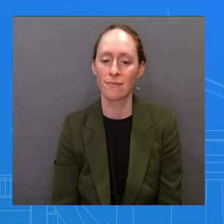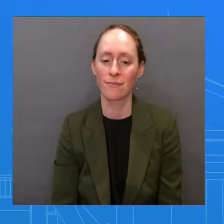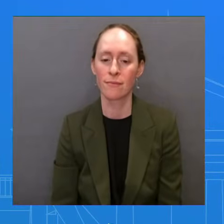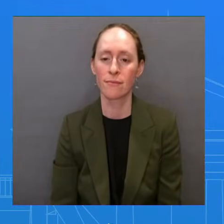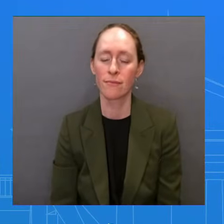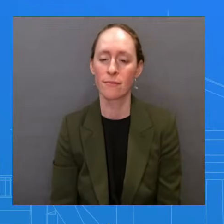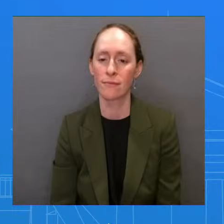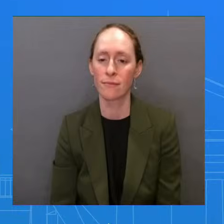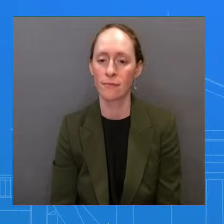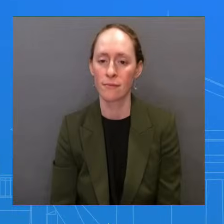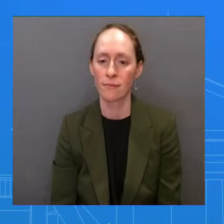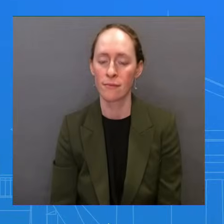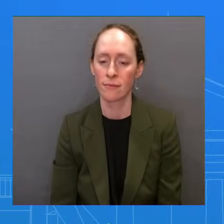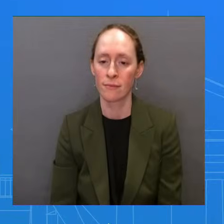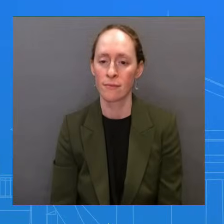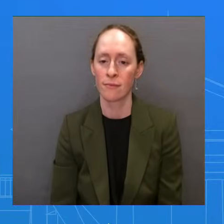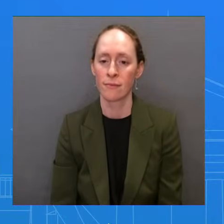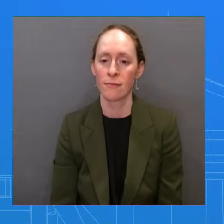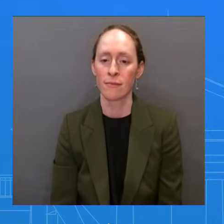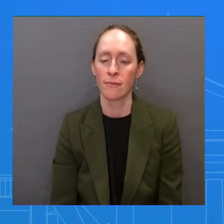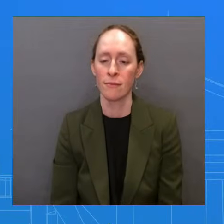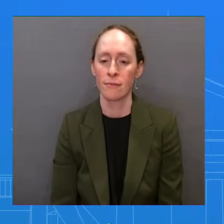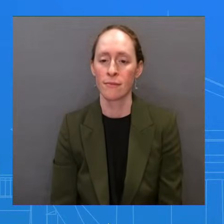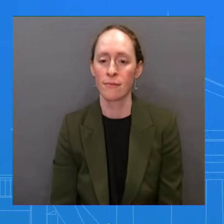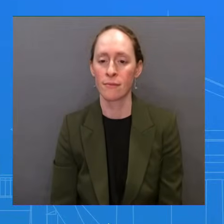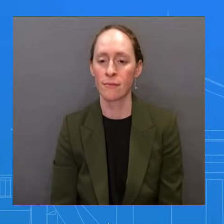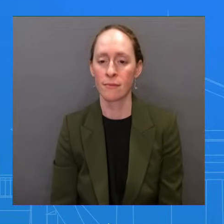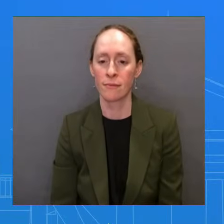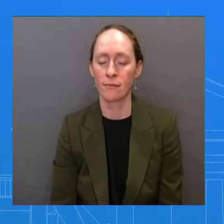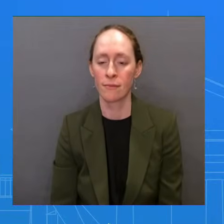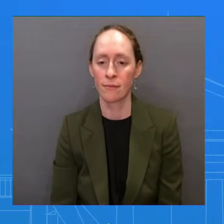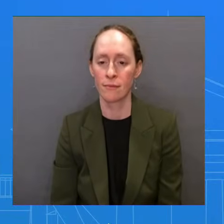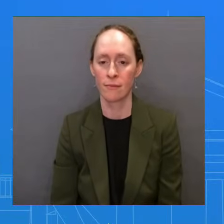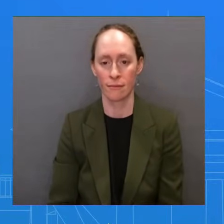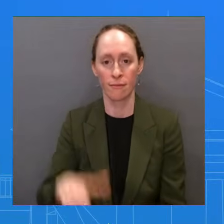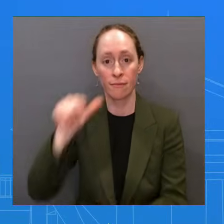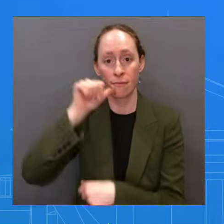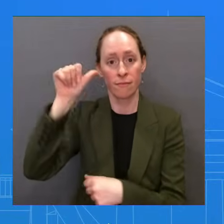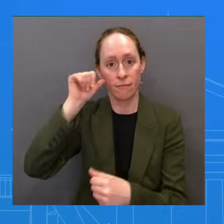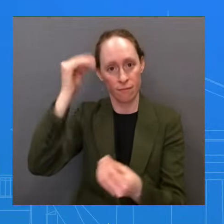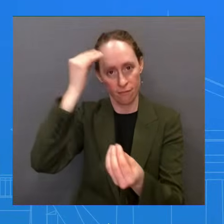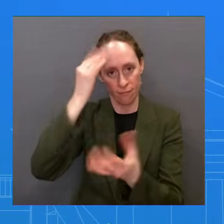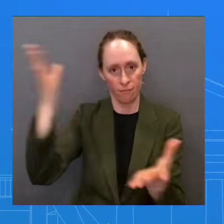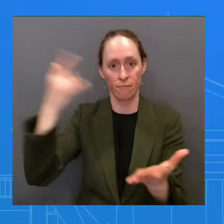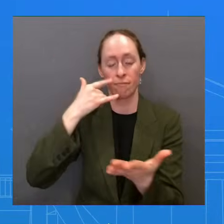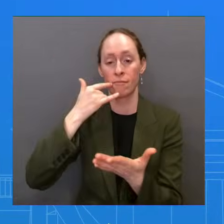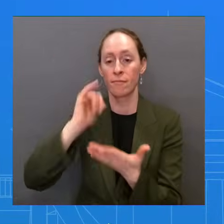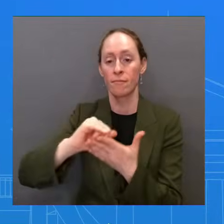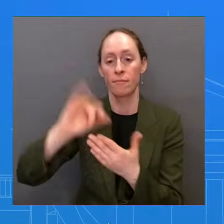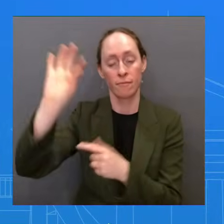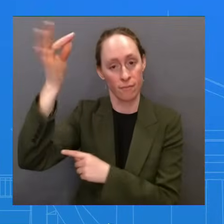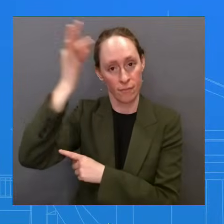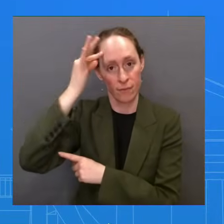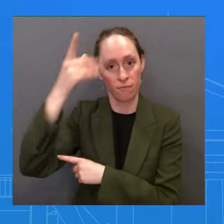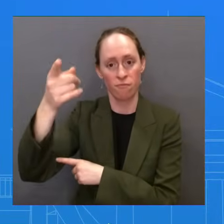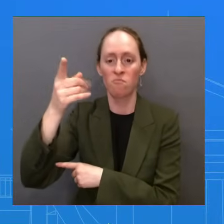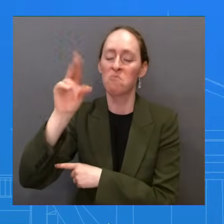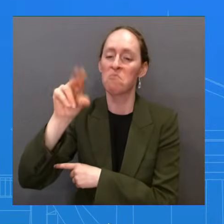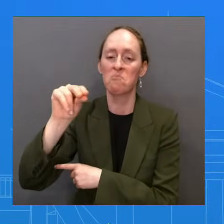testing requirements that will no longer be in effect, tied to the end of the public health emergency on May 11th. Can you update us on some of the protocols